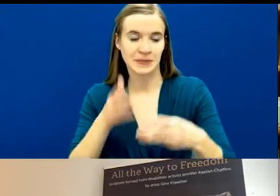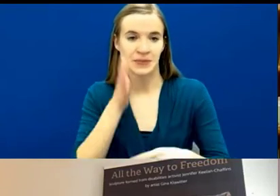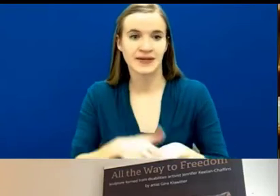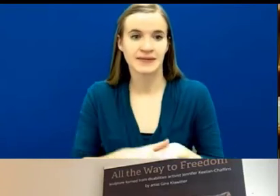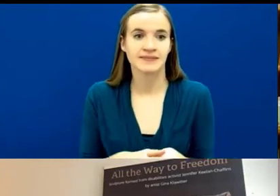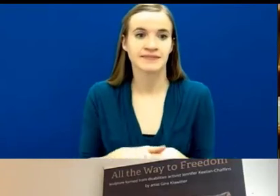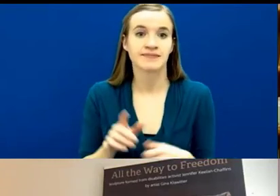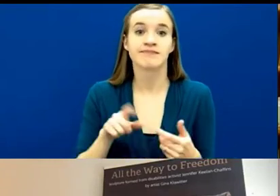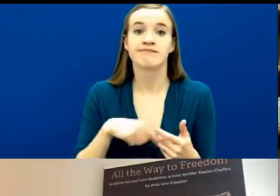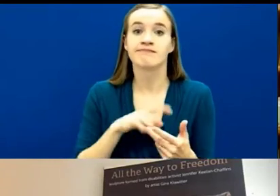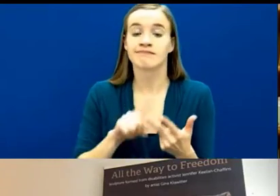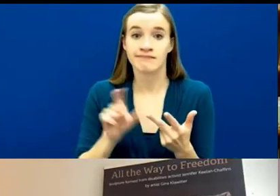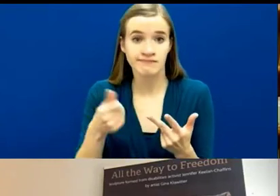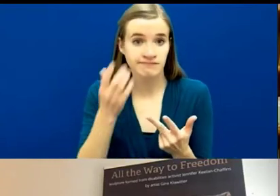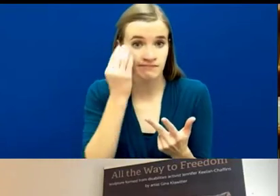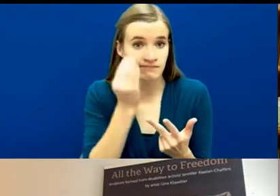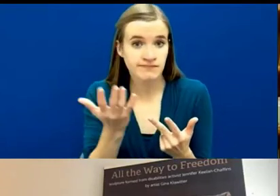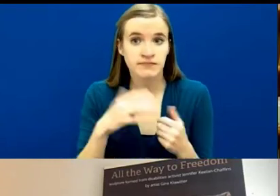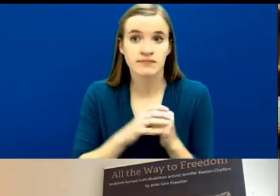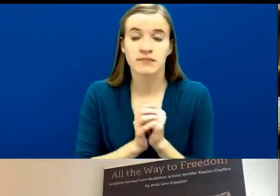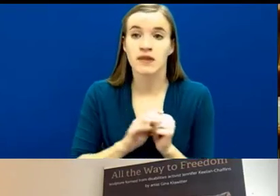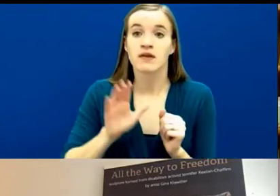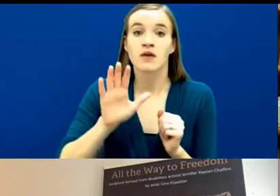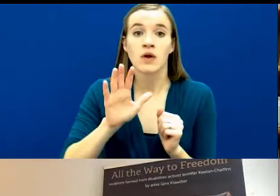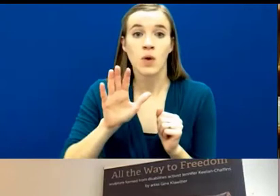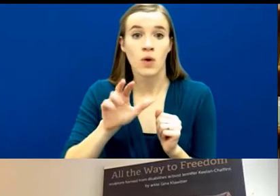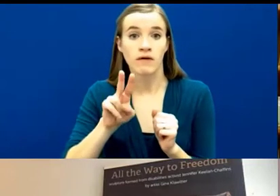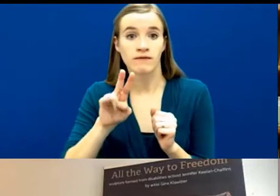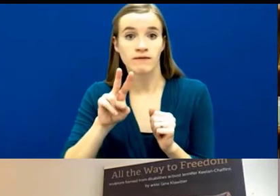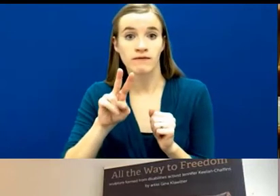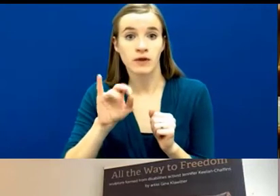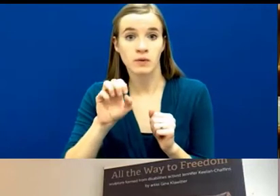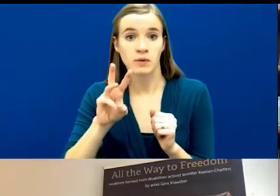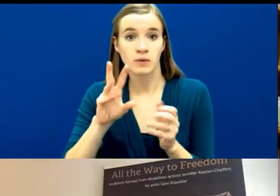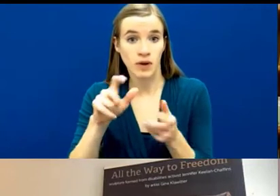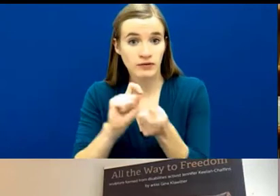corner is where you can adjust your screen view. And audience microphones